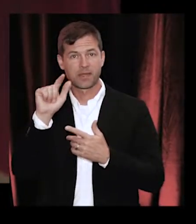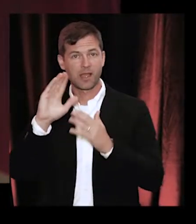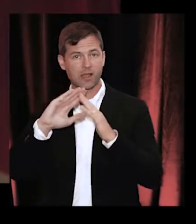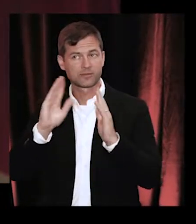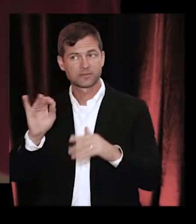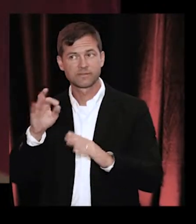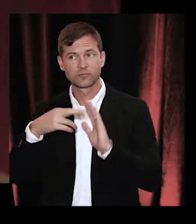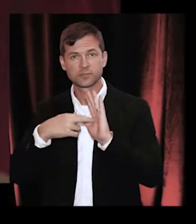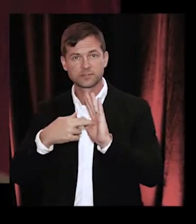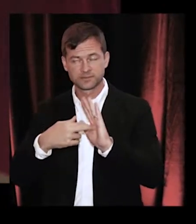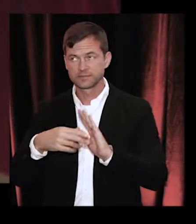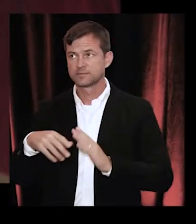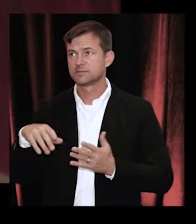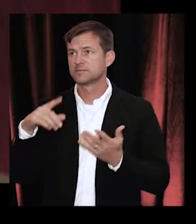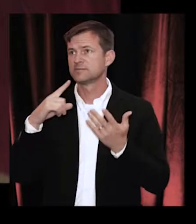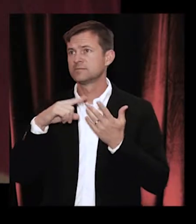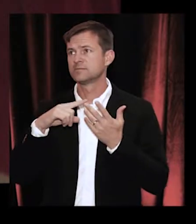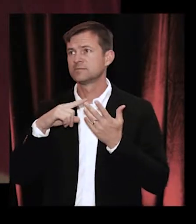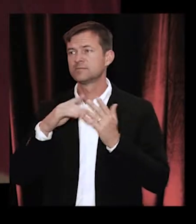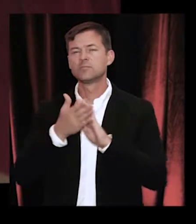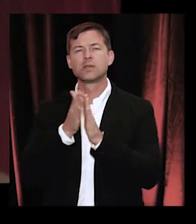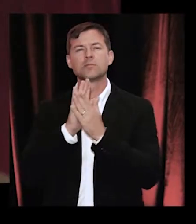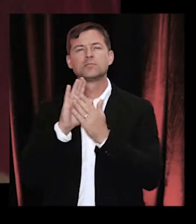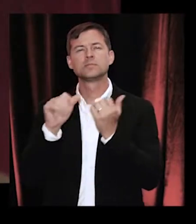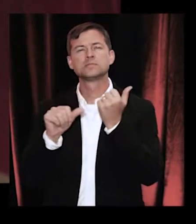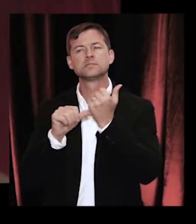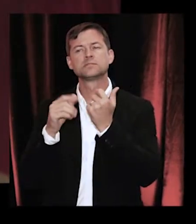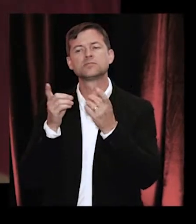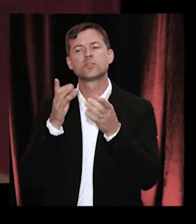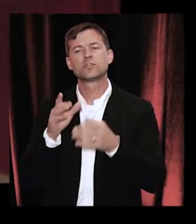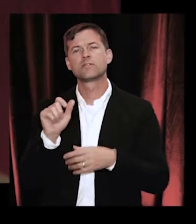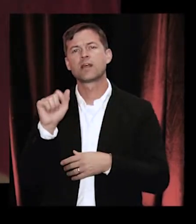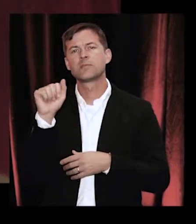an assistant director of the Alabama Development Office, where she began